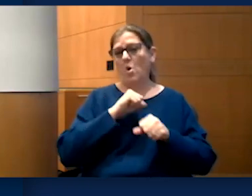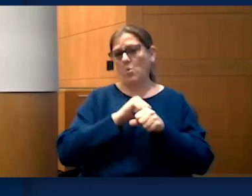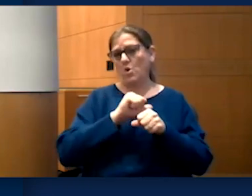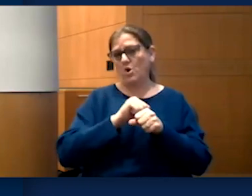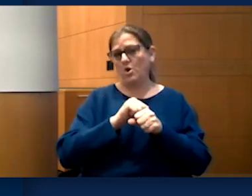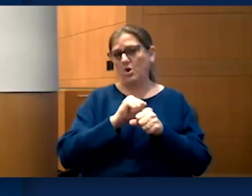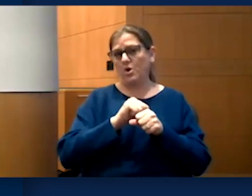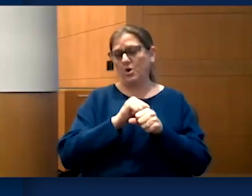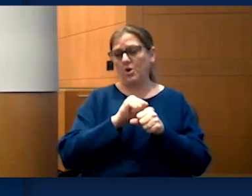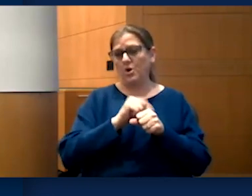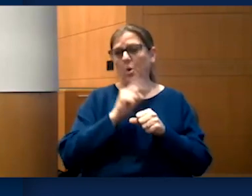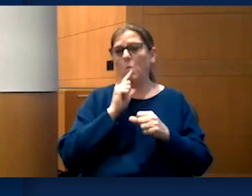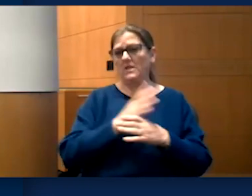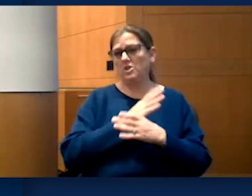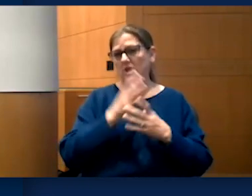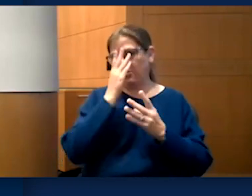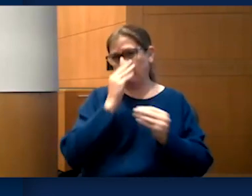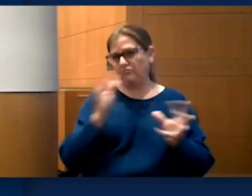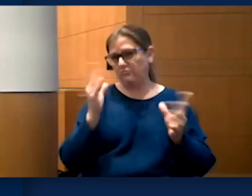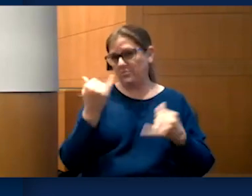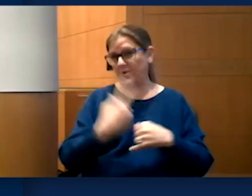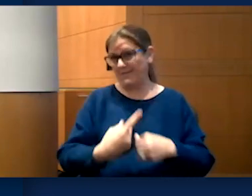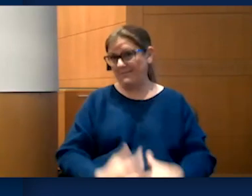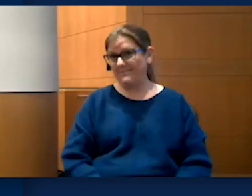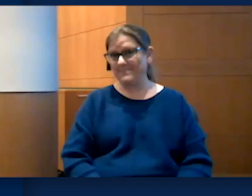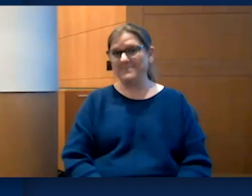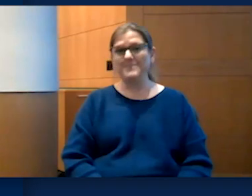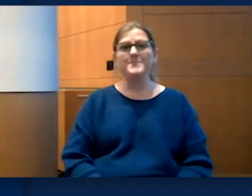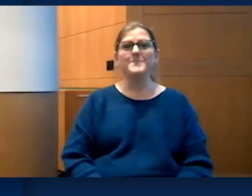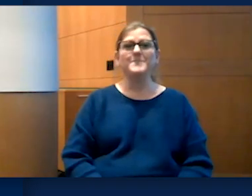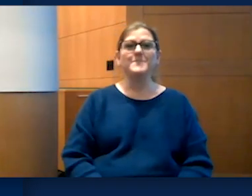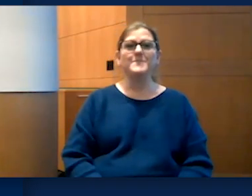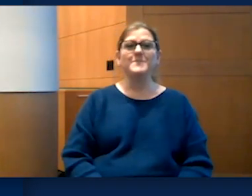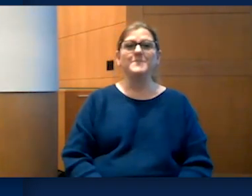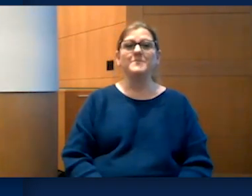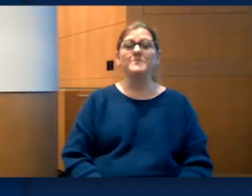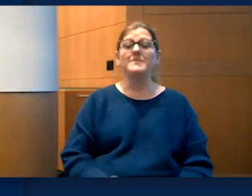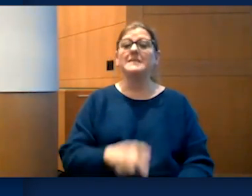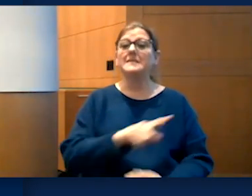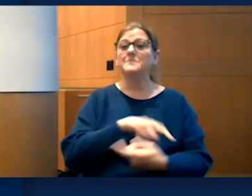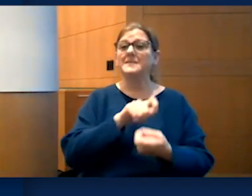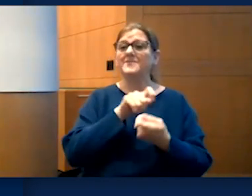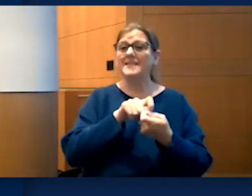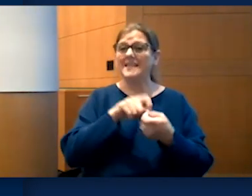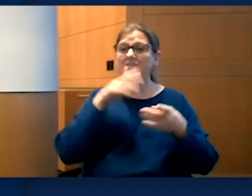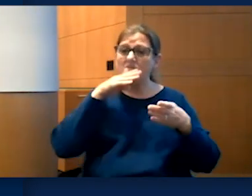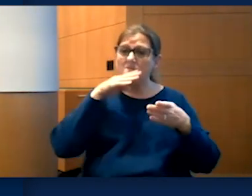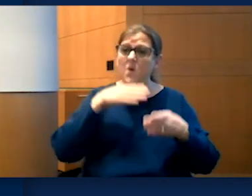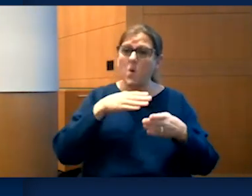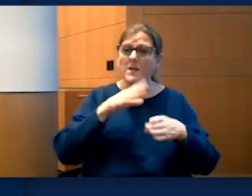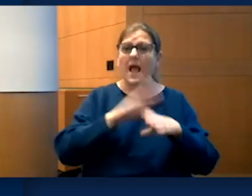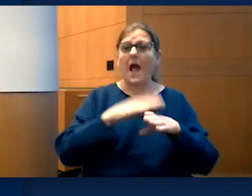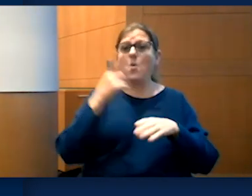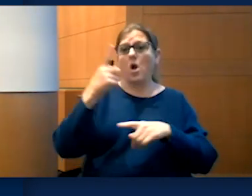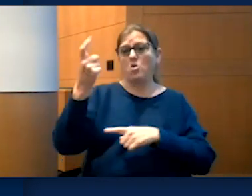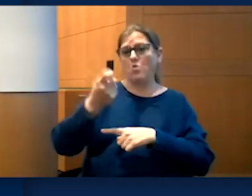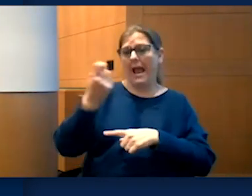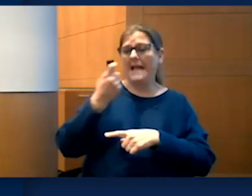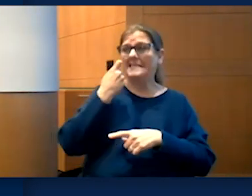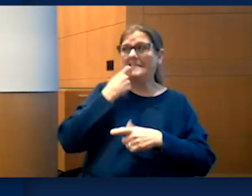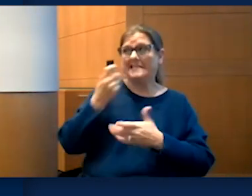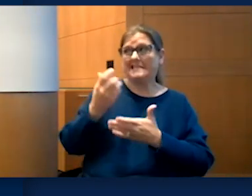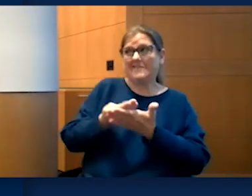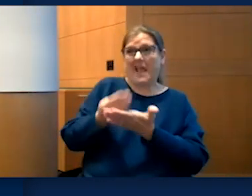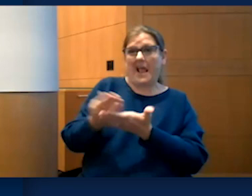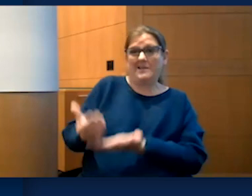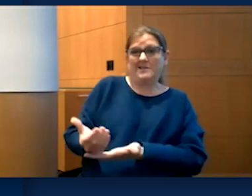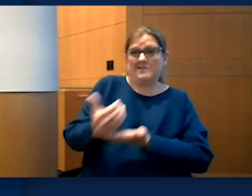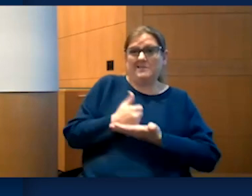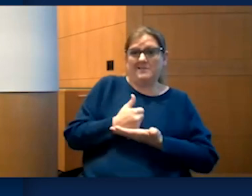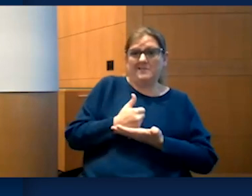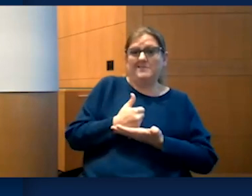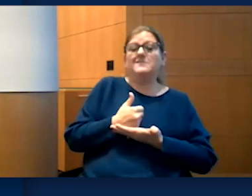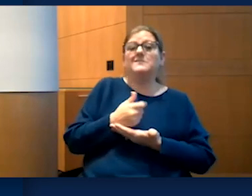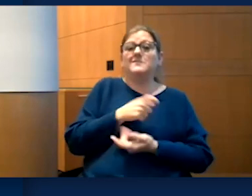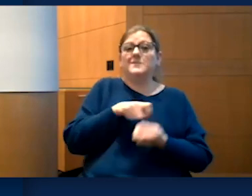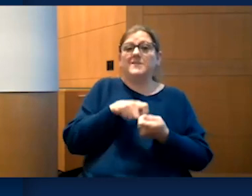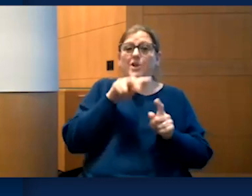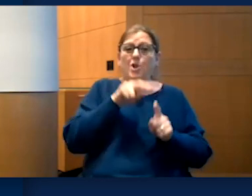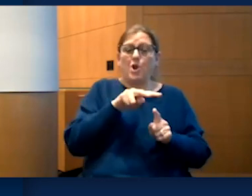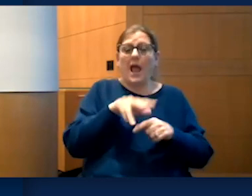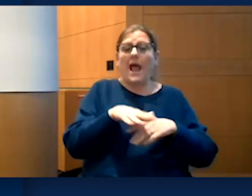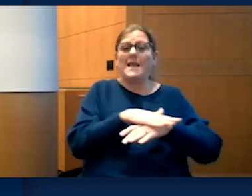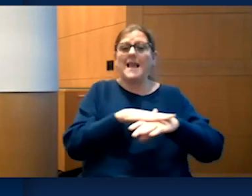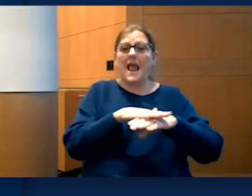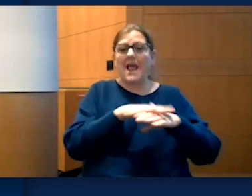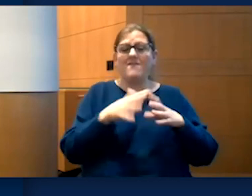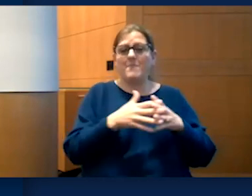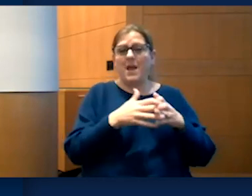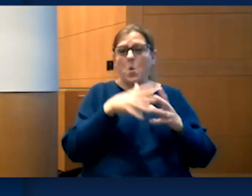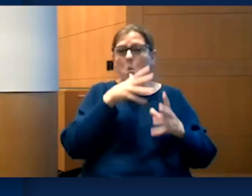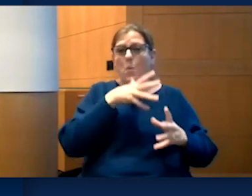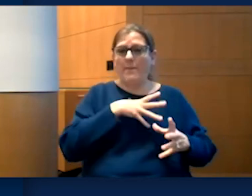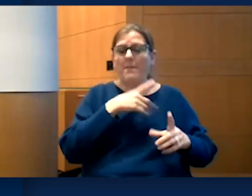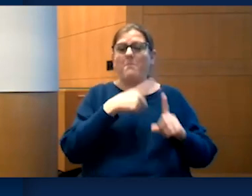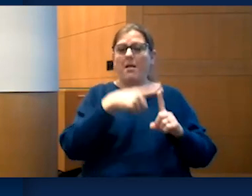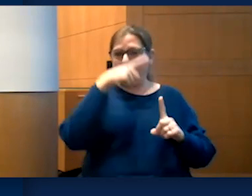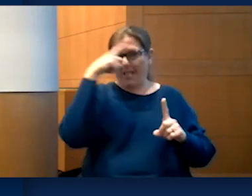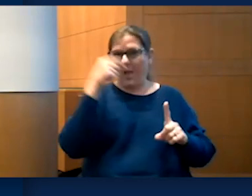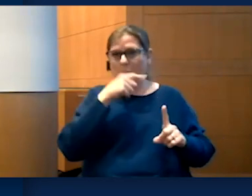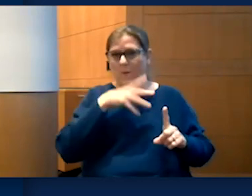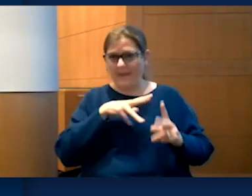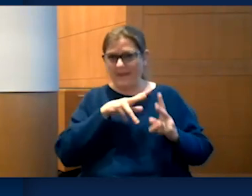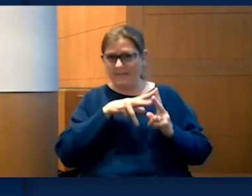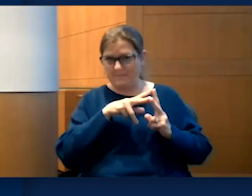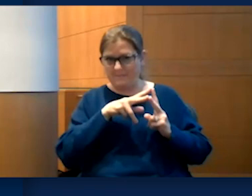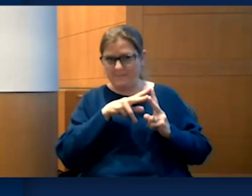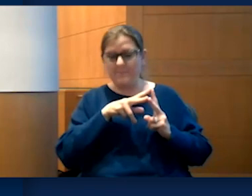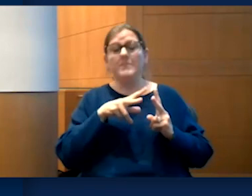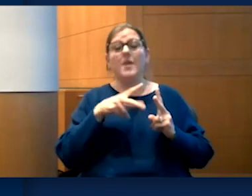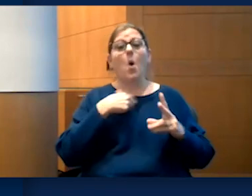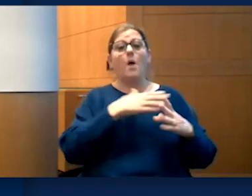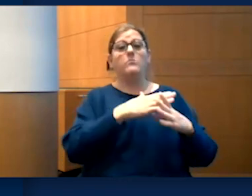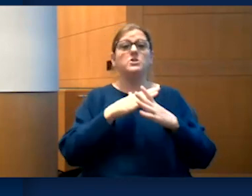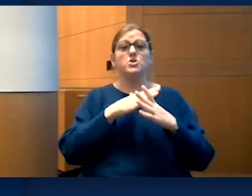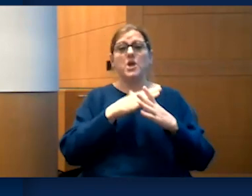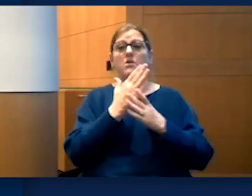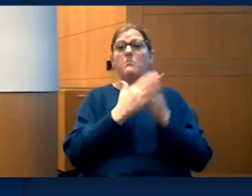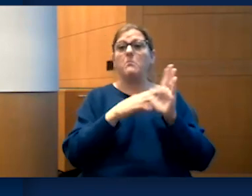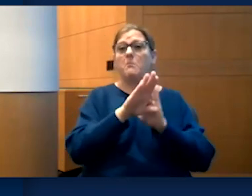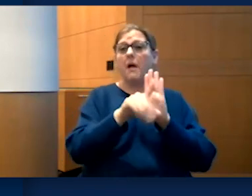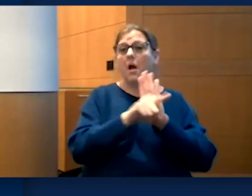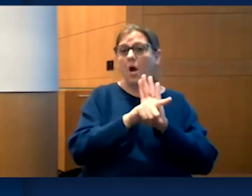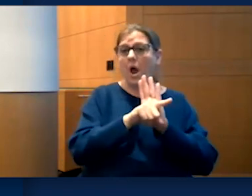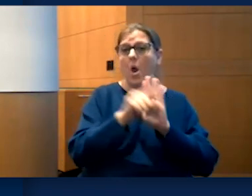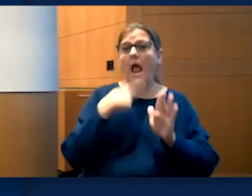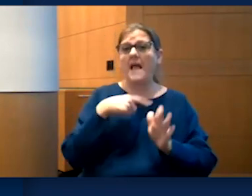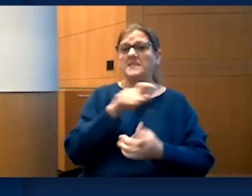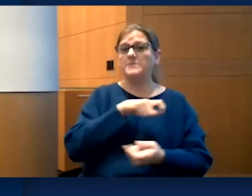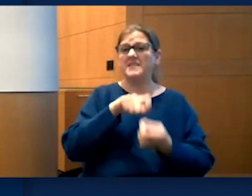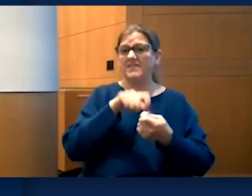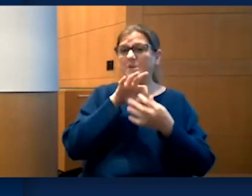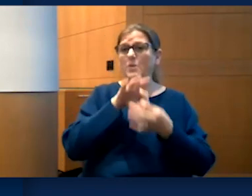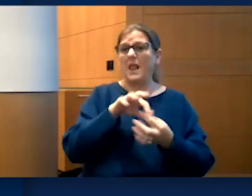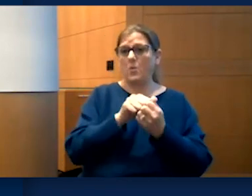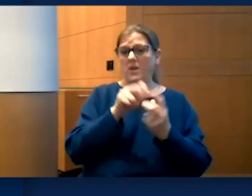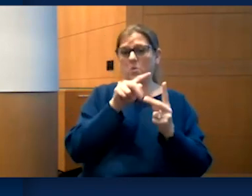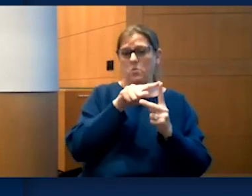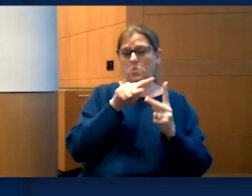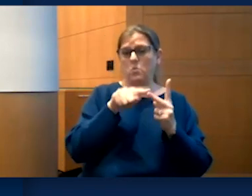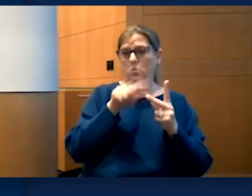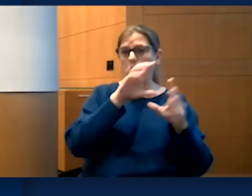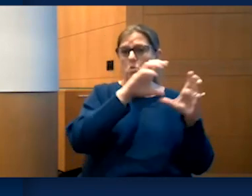I'm particularly focusing on a grant that we just got funded. It is specifically looking at Native-American women and looking at Black women. And so what I'm going to share with you in the background information has specifically to do with those two ethnicities.